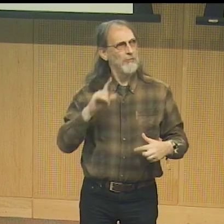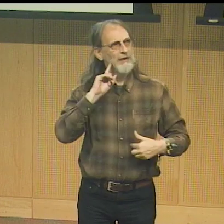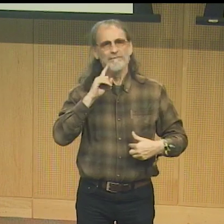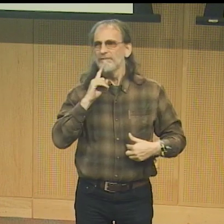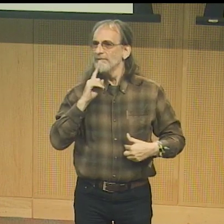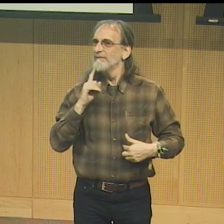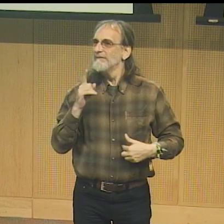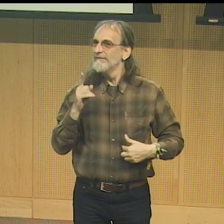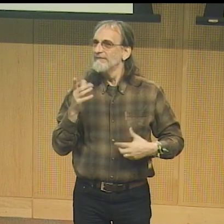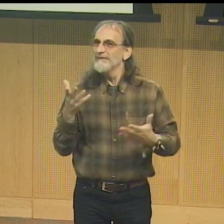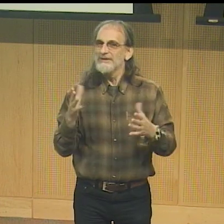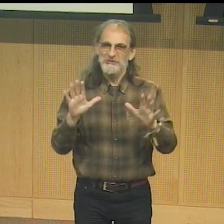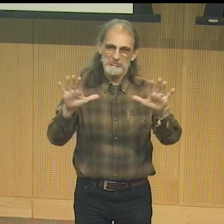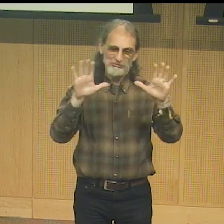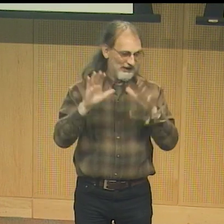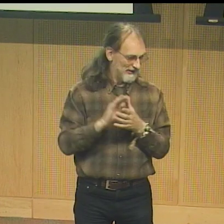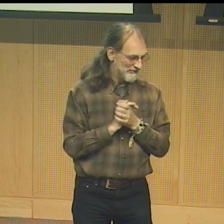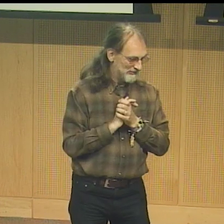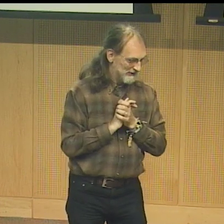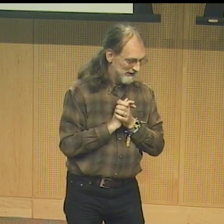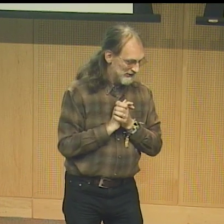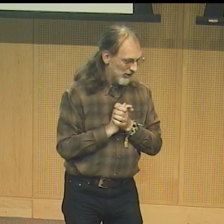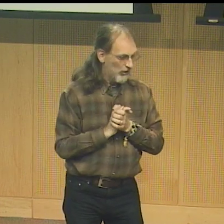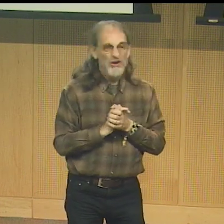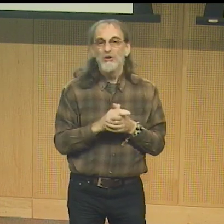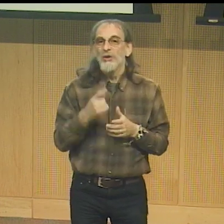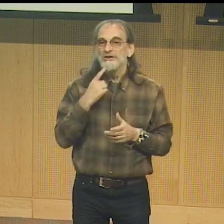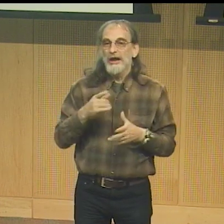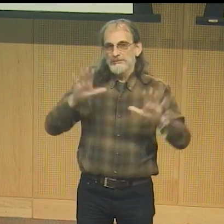and you're studying it, and so, I applaud you for that.